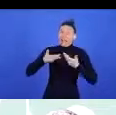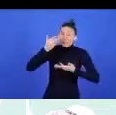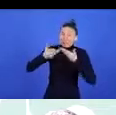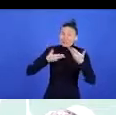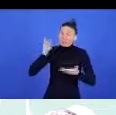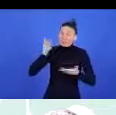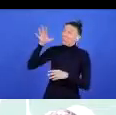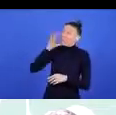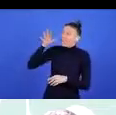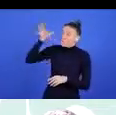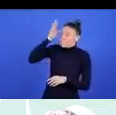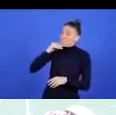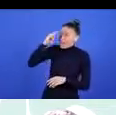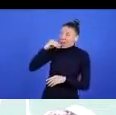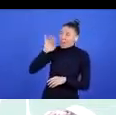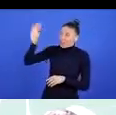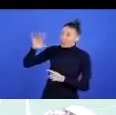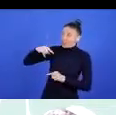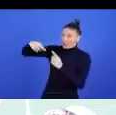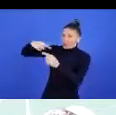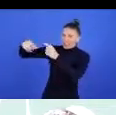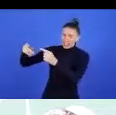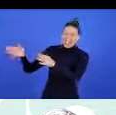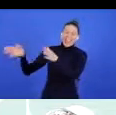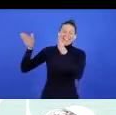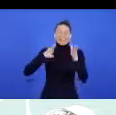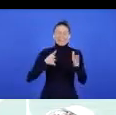As much as I'd like to talk more about my parents' journey, as